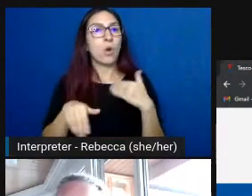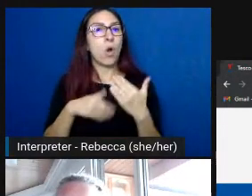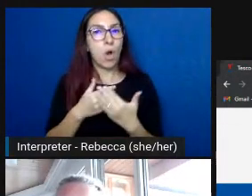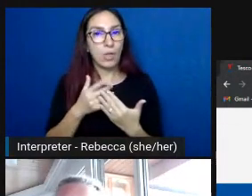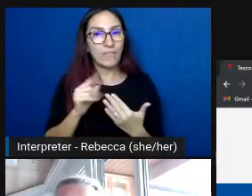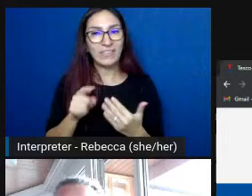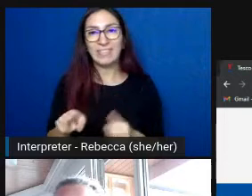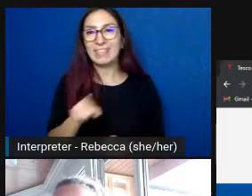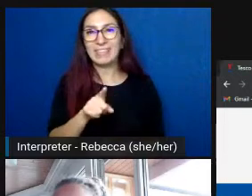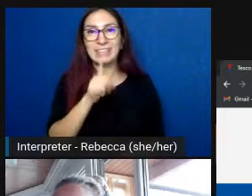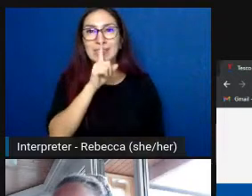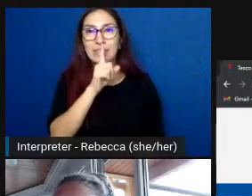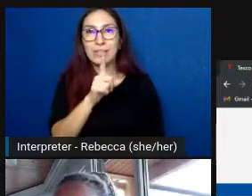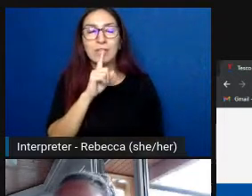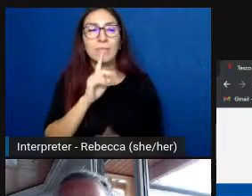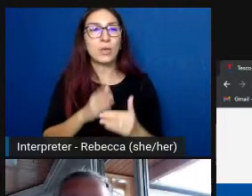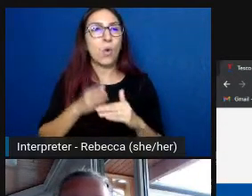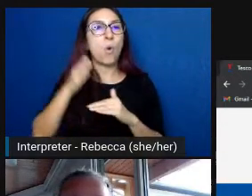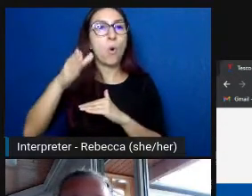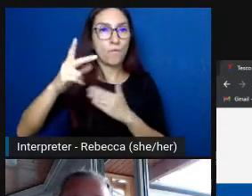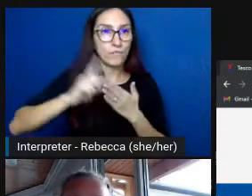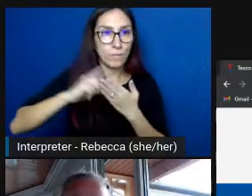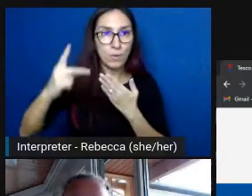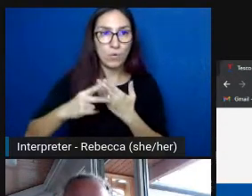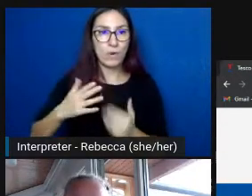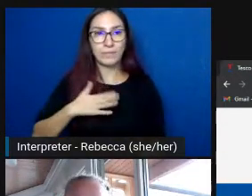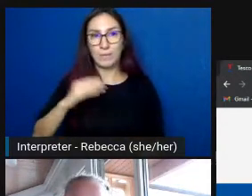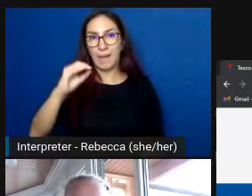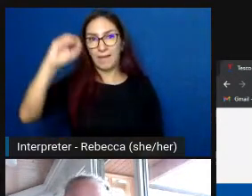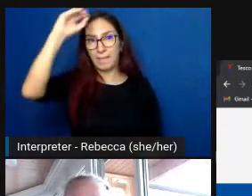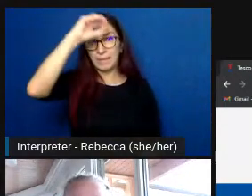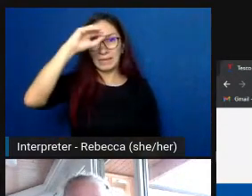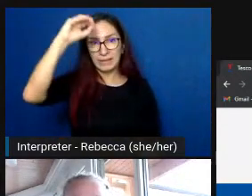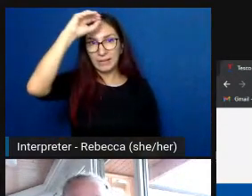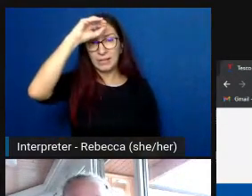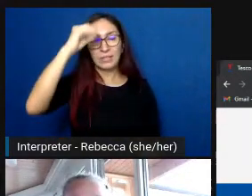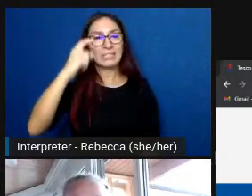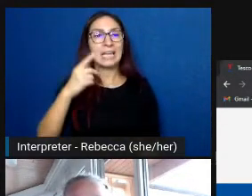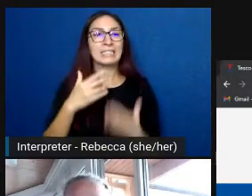being over-programmed, in my opinion, even the speed.